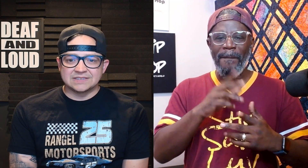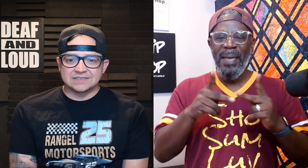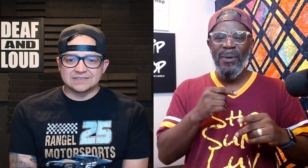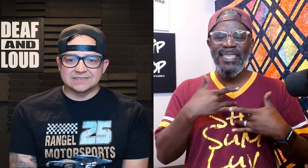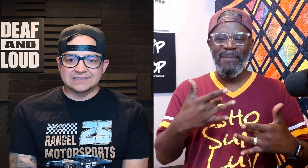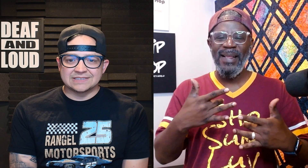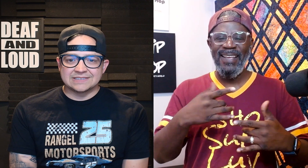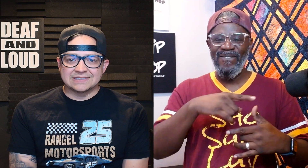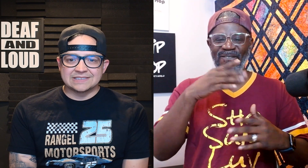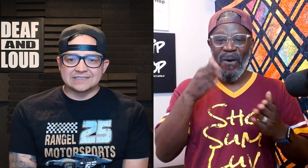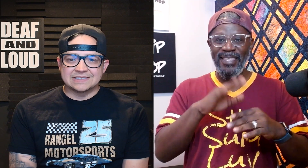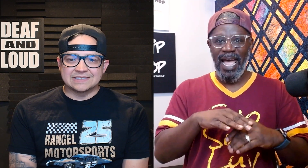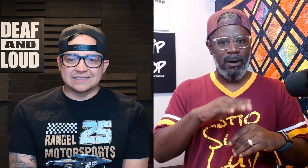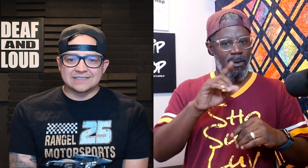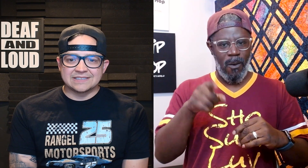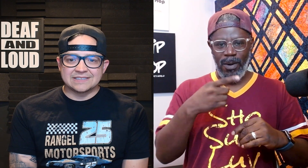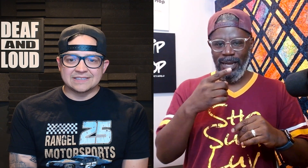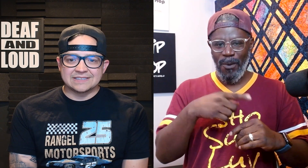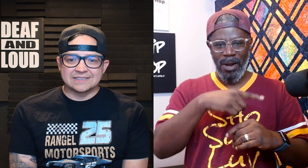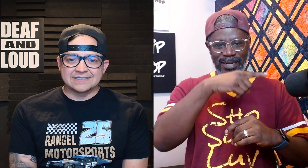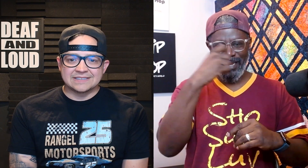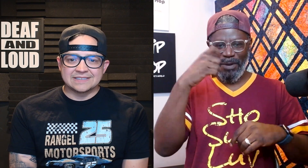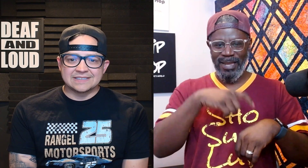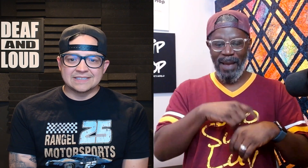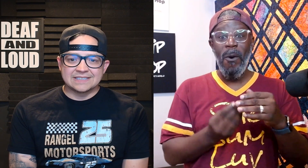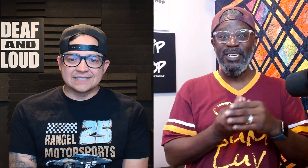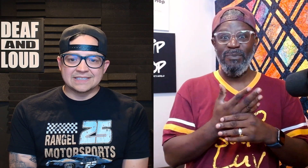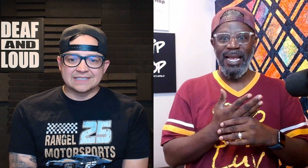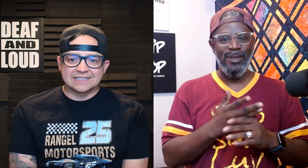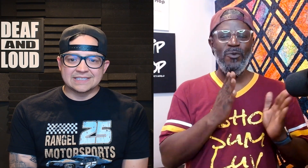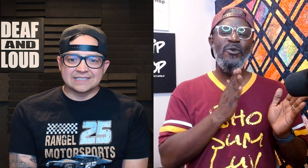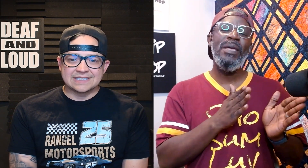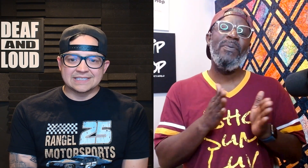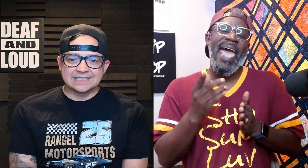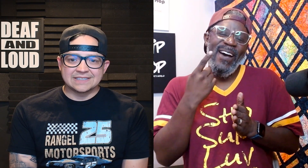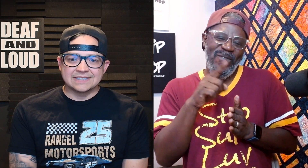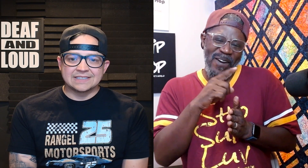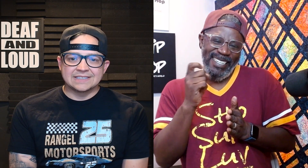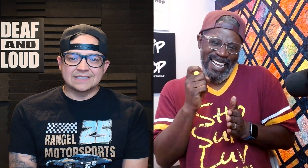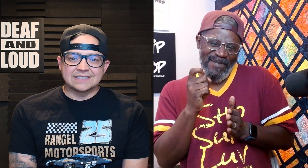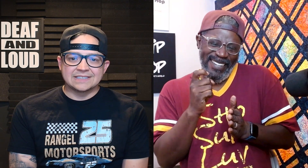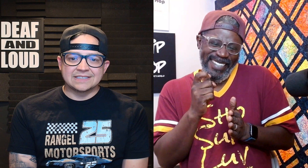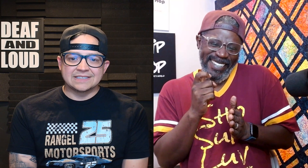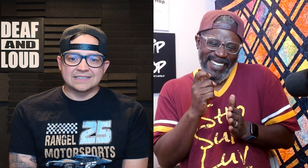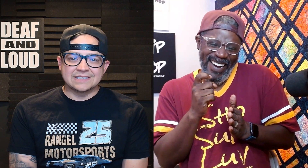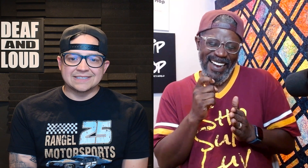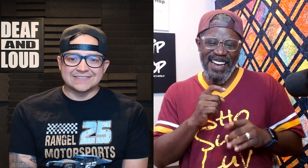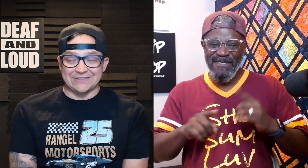But people typically focus that only on the summertime or spring to prepare for the summer, you know?